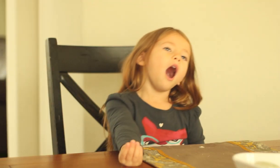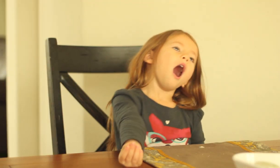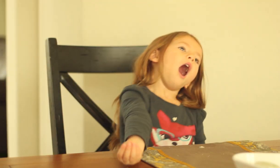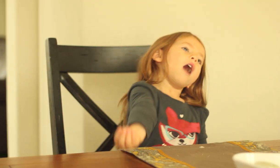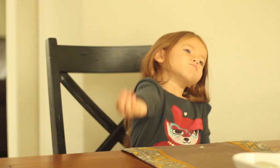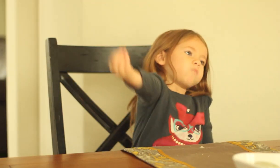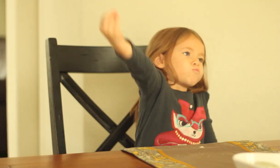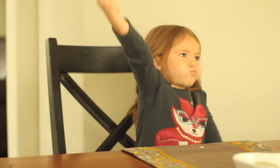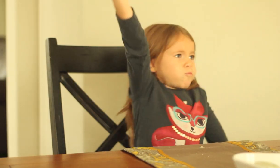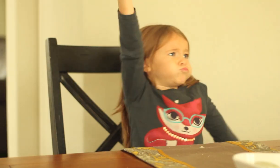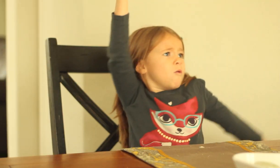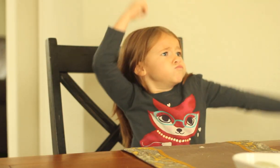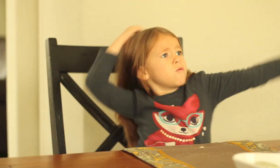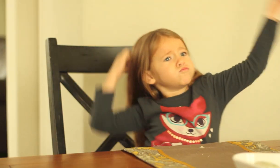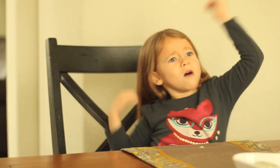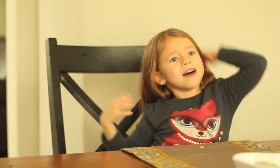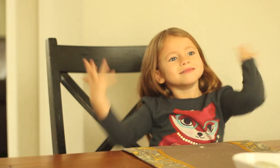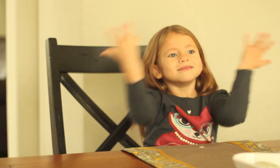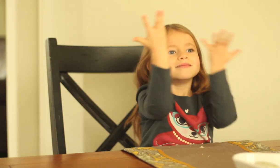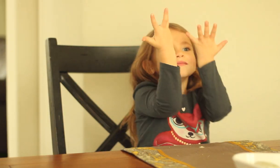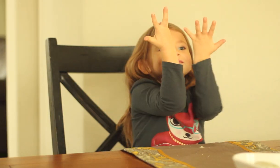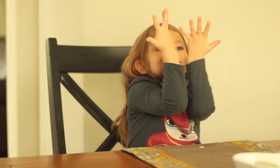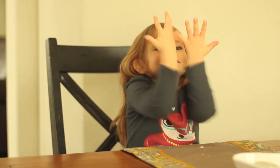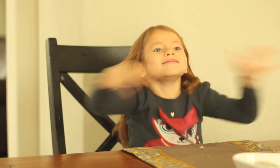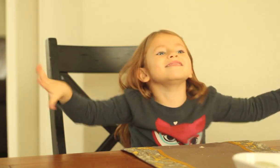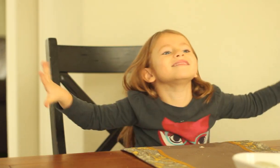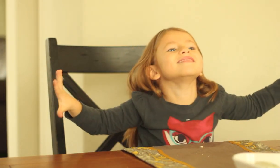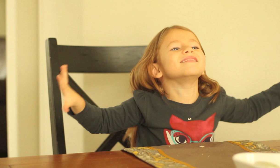We ate so much